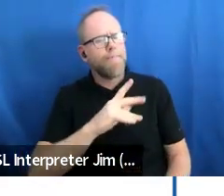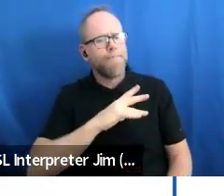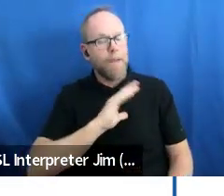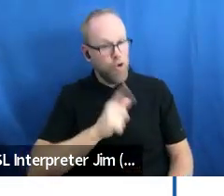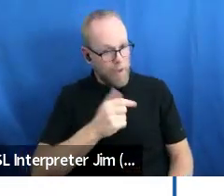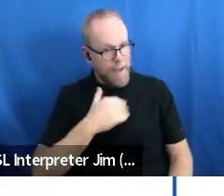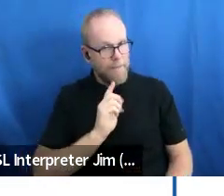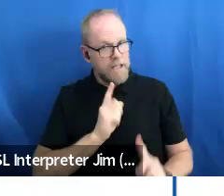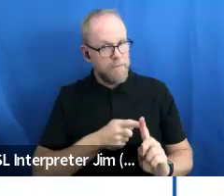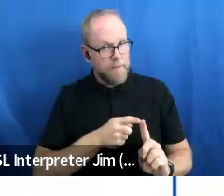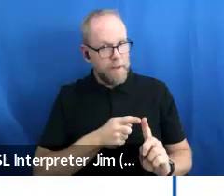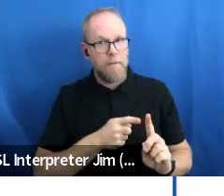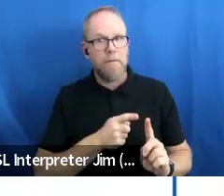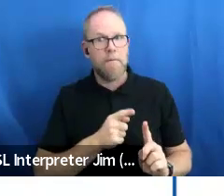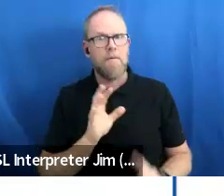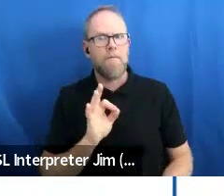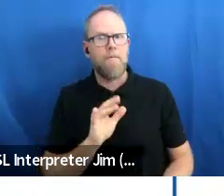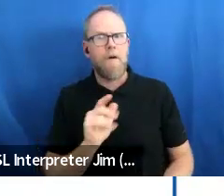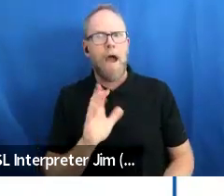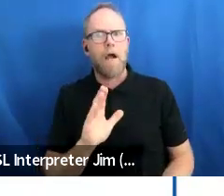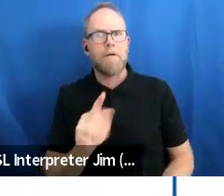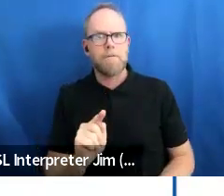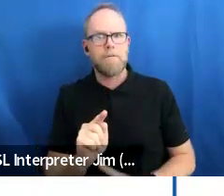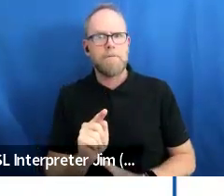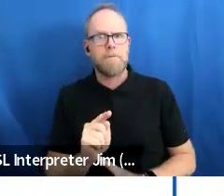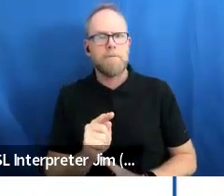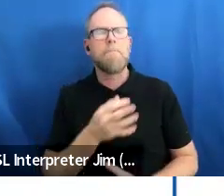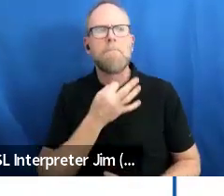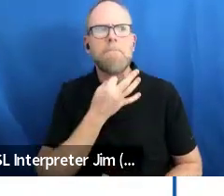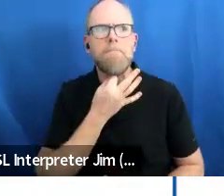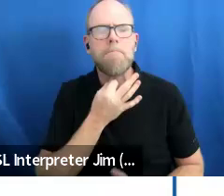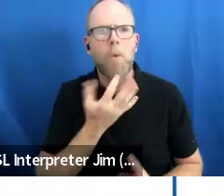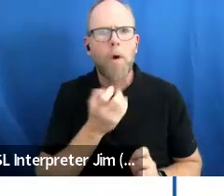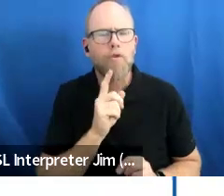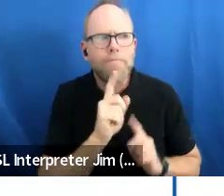fact situation that you want to explore with somebody who knows more about the law whether